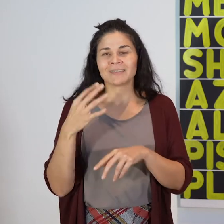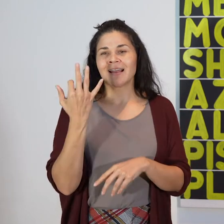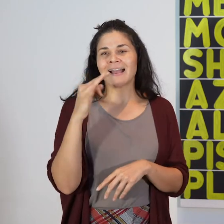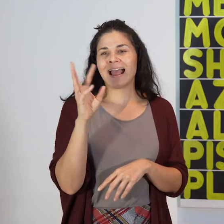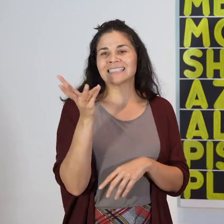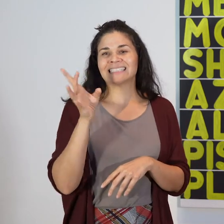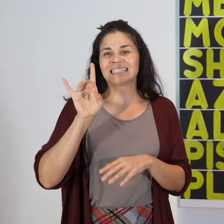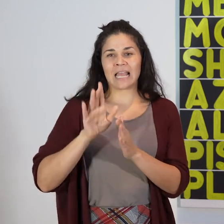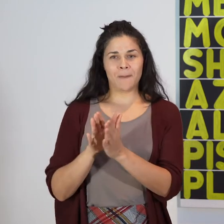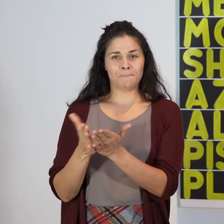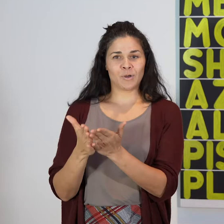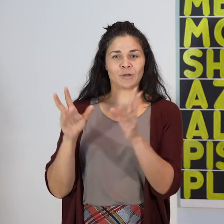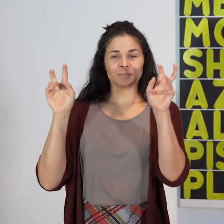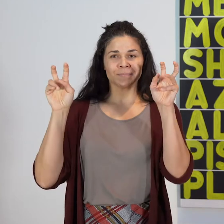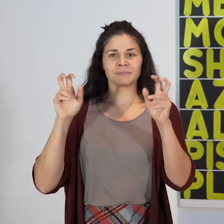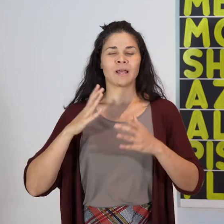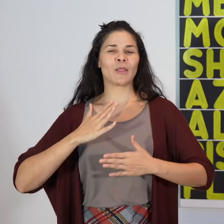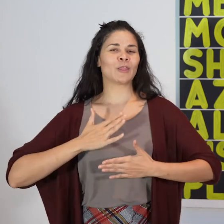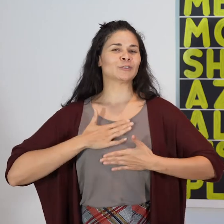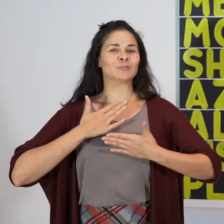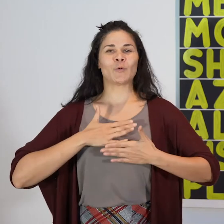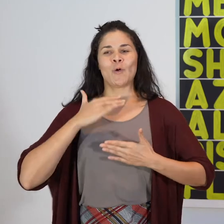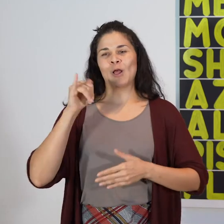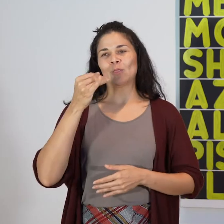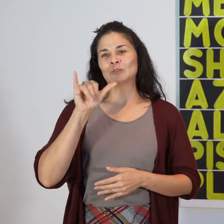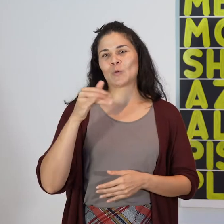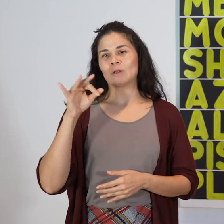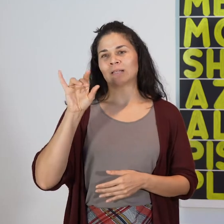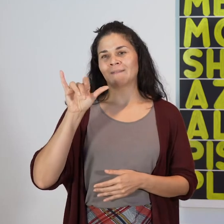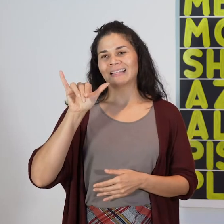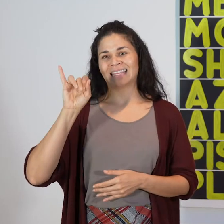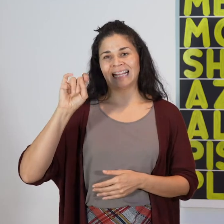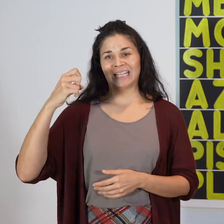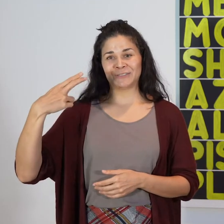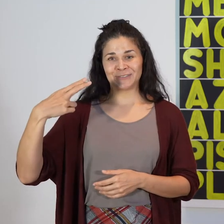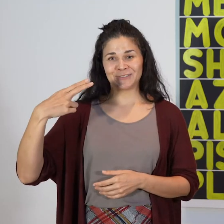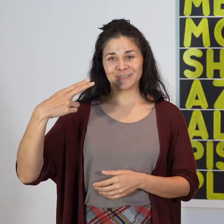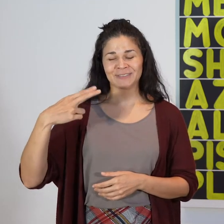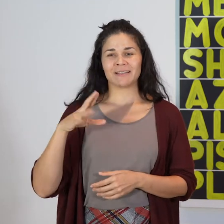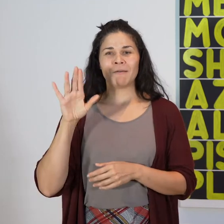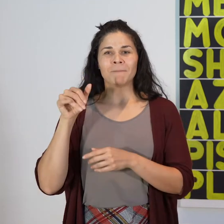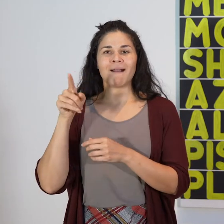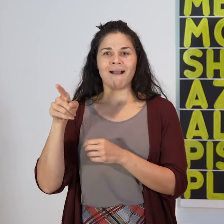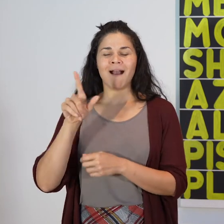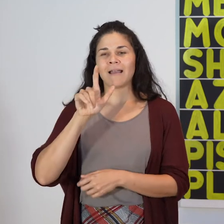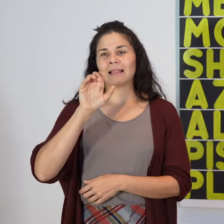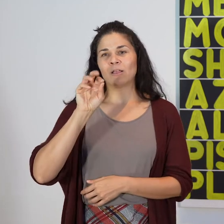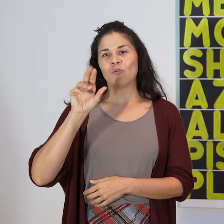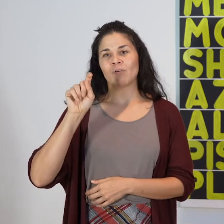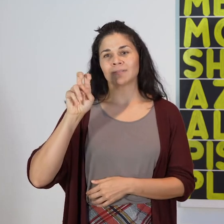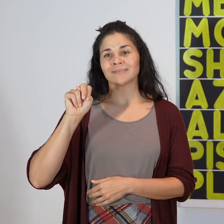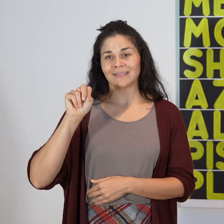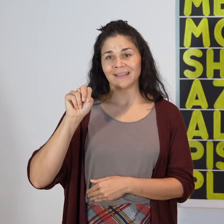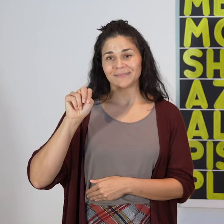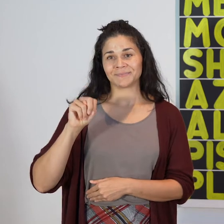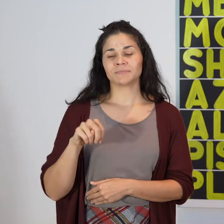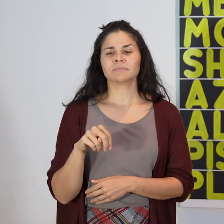the 1968 book “The Joys of Yiddish” by Leo Rosten.